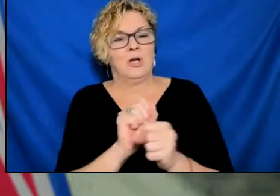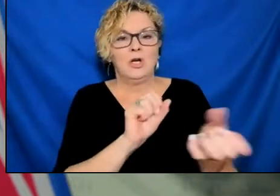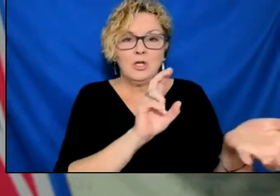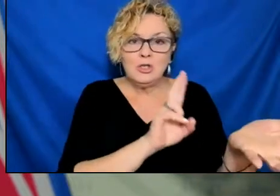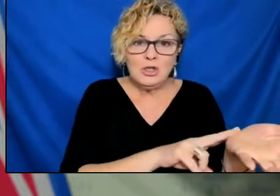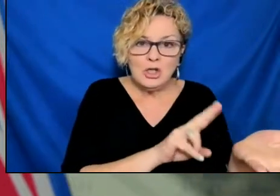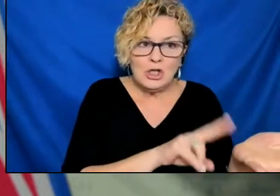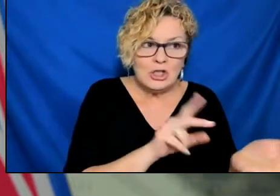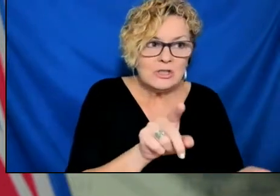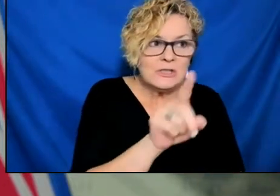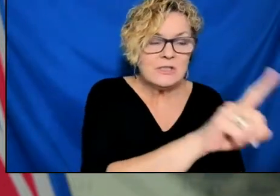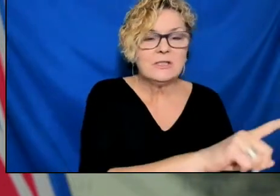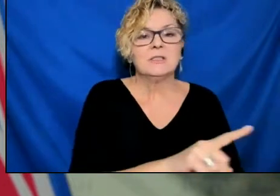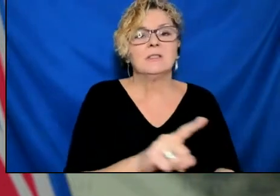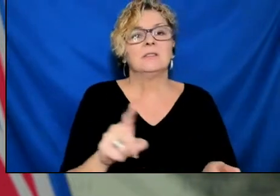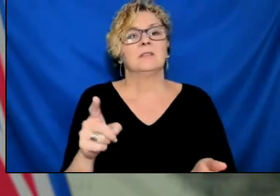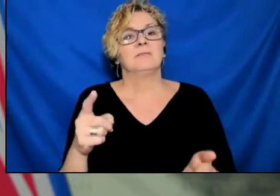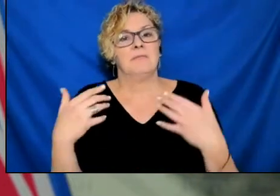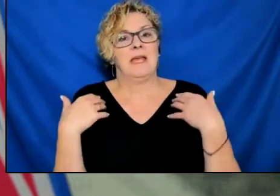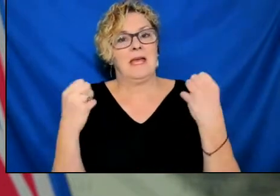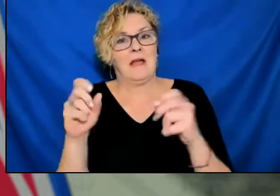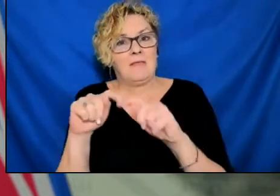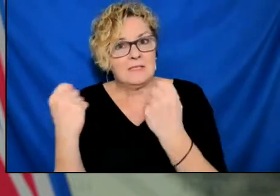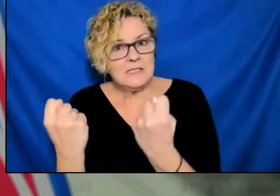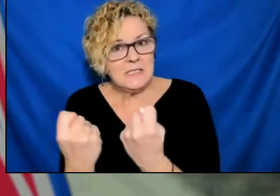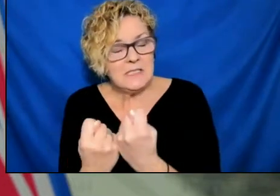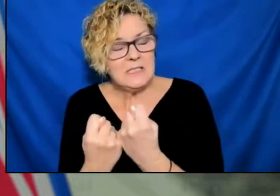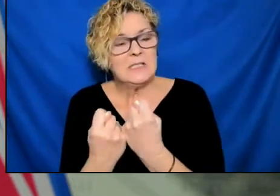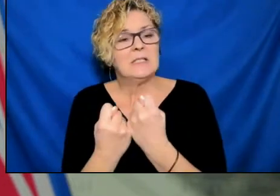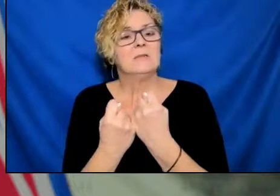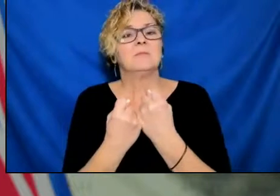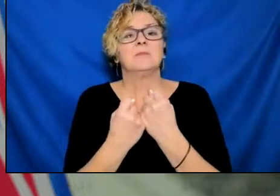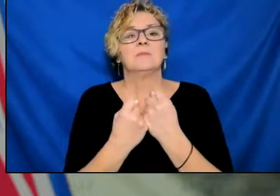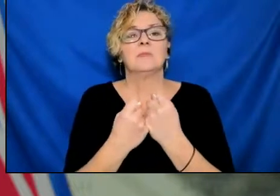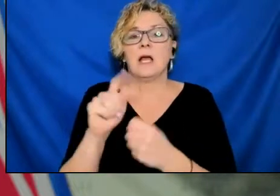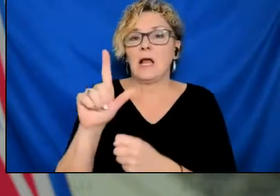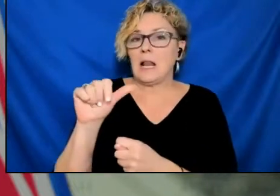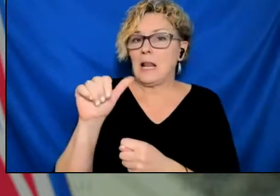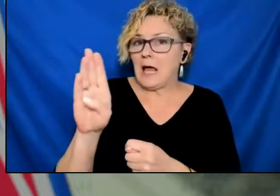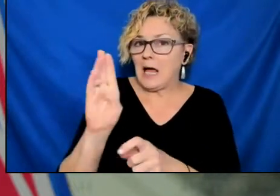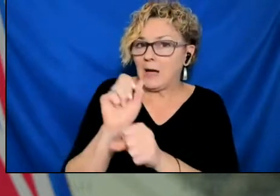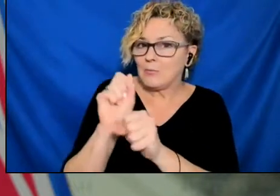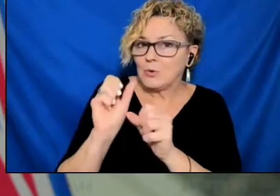of it exceptional work by our nurses and our teams at collection stations and by our